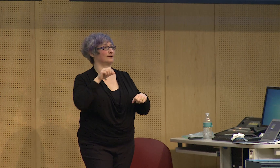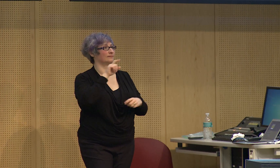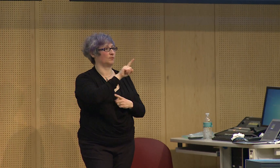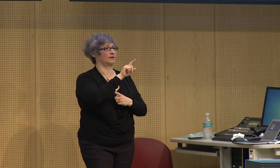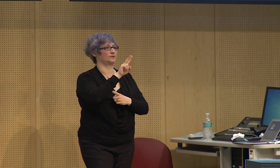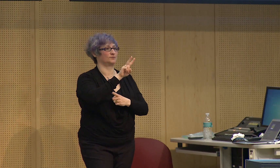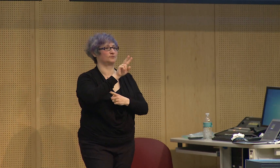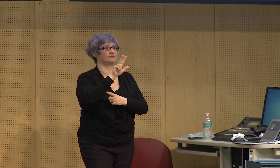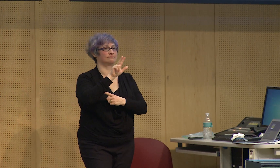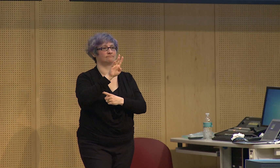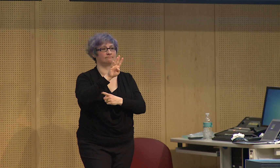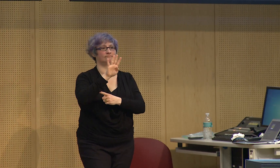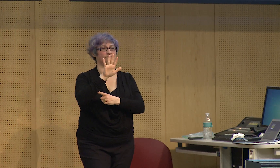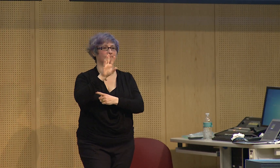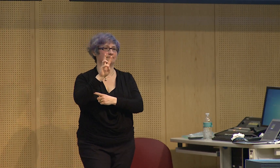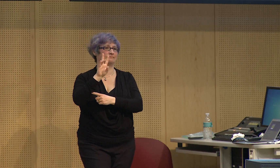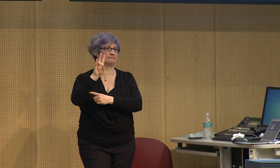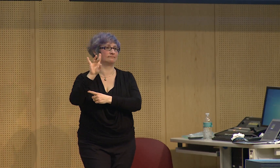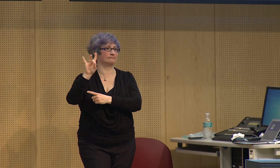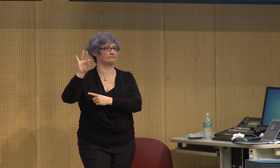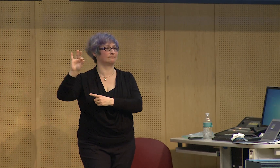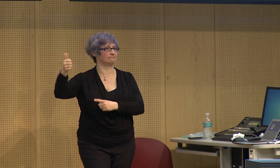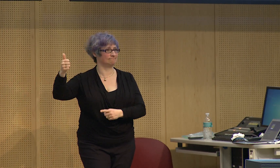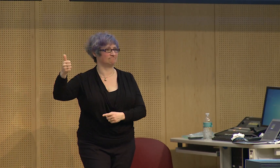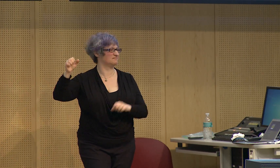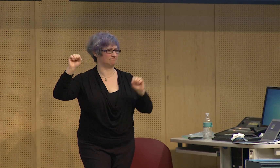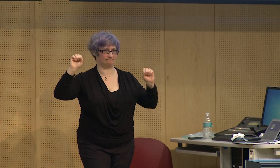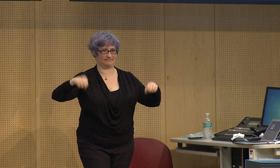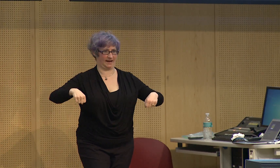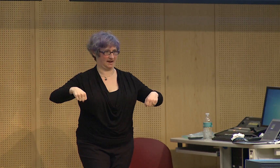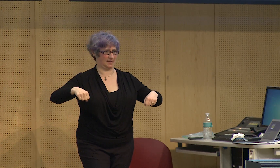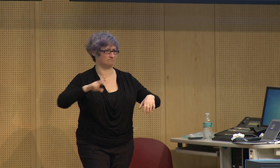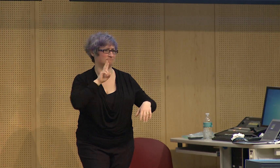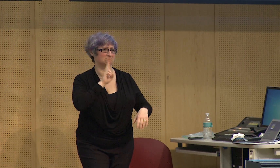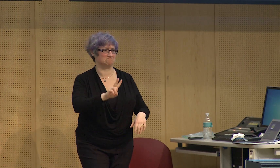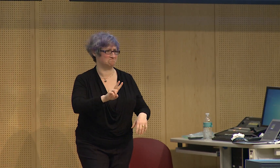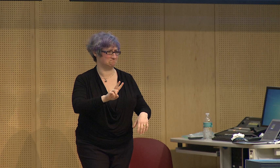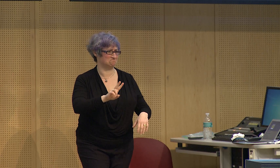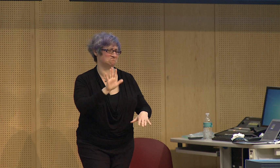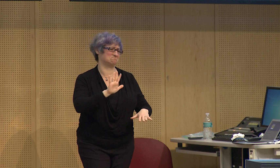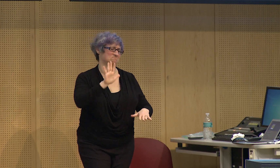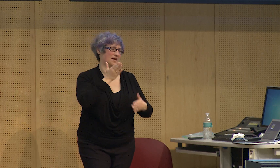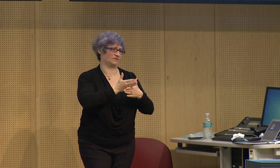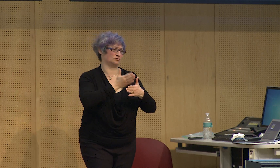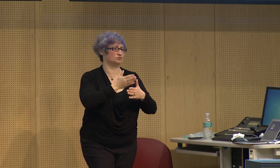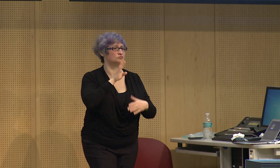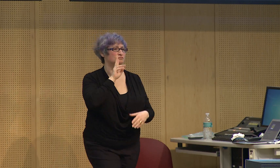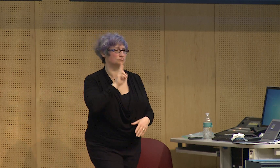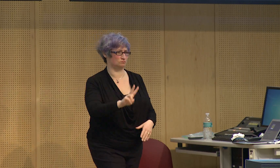But children can produce numbers up to 10. They can say them by the age of two.